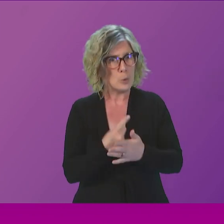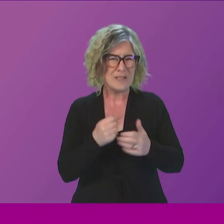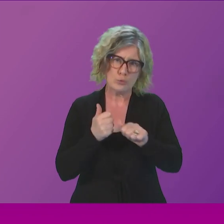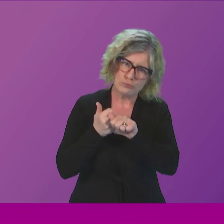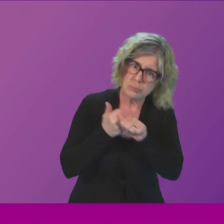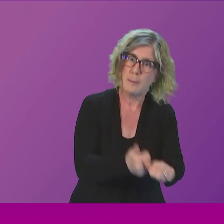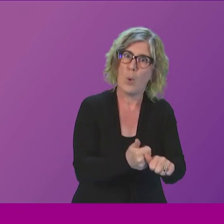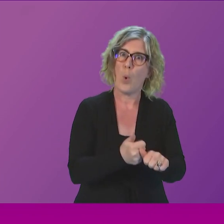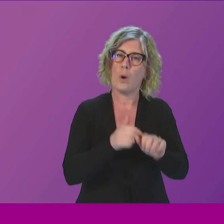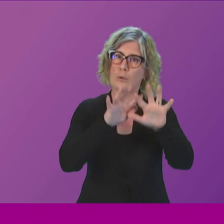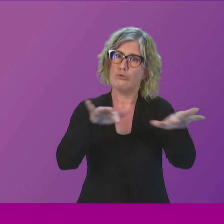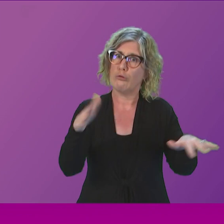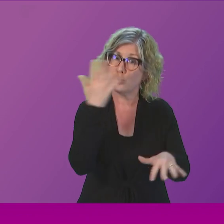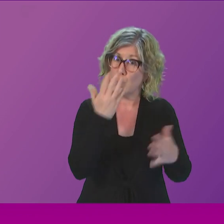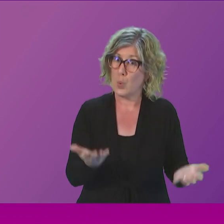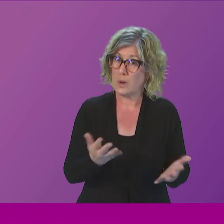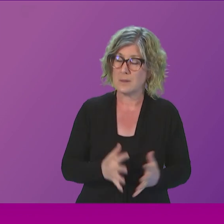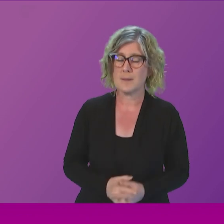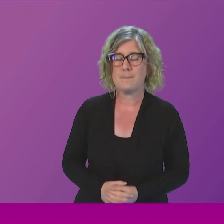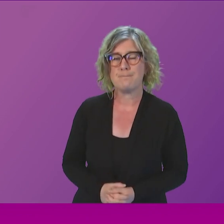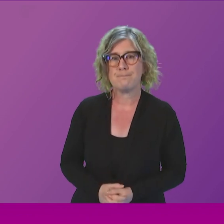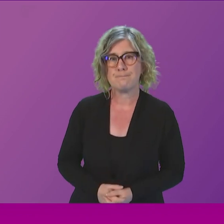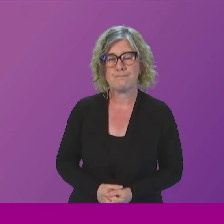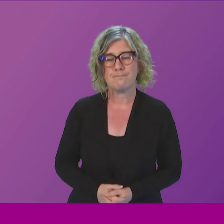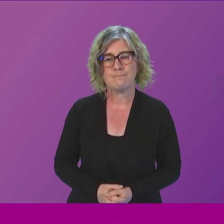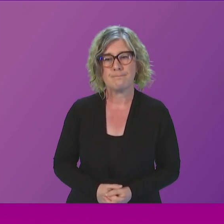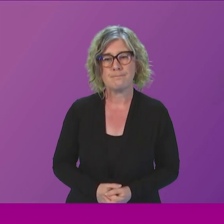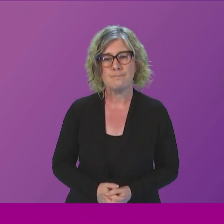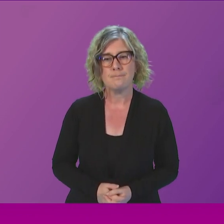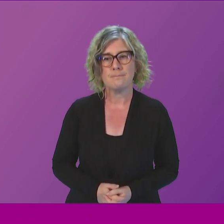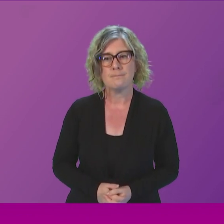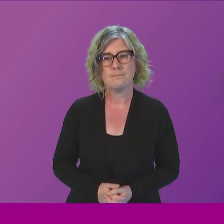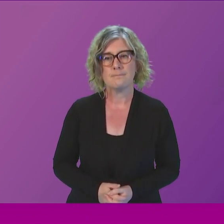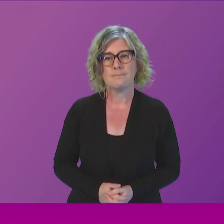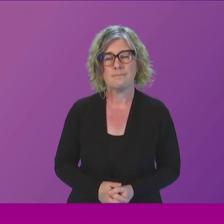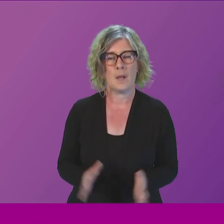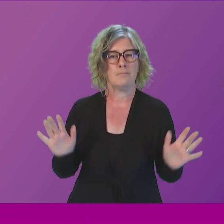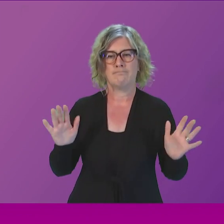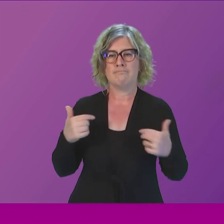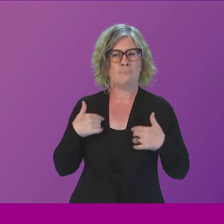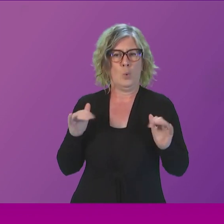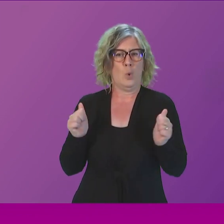I do not agree at all with Stephen Kerr’s characterisation of the situation.